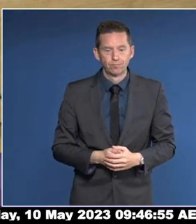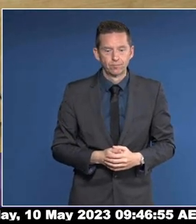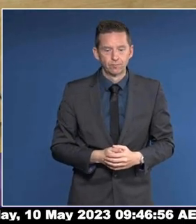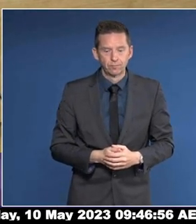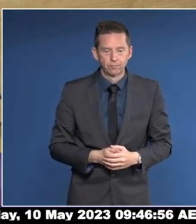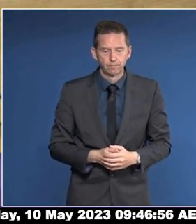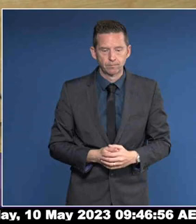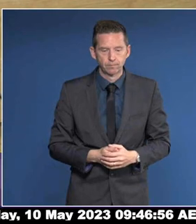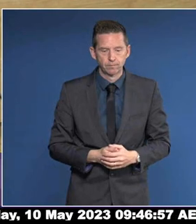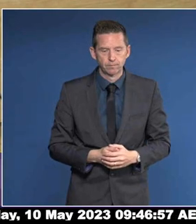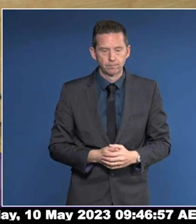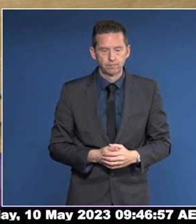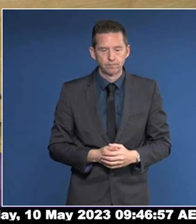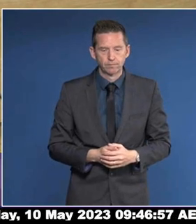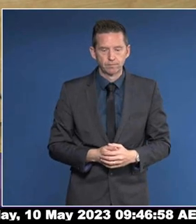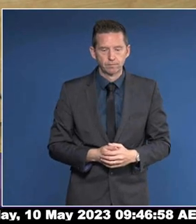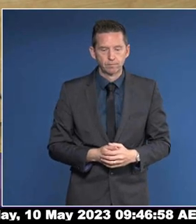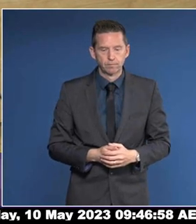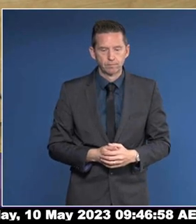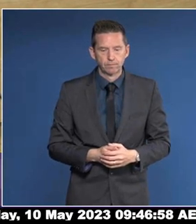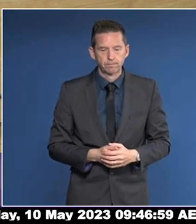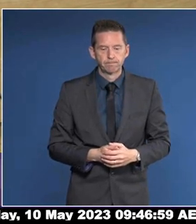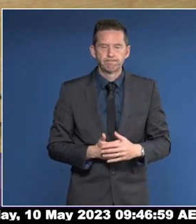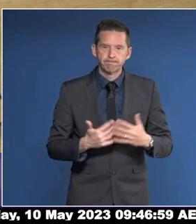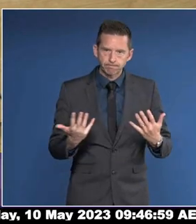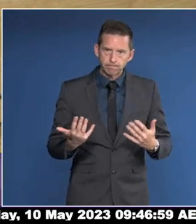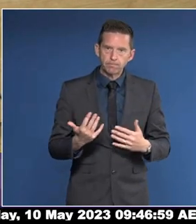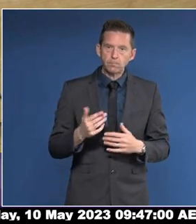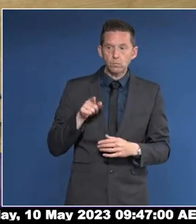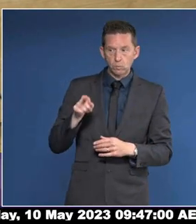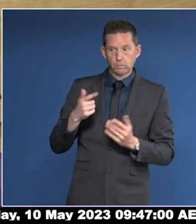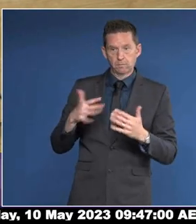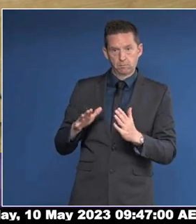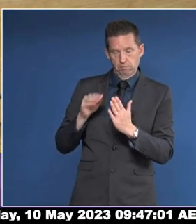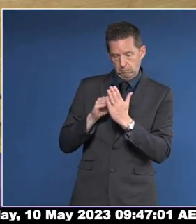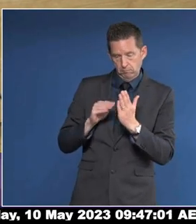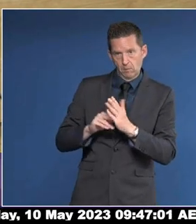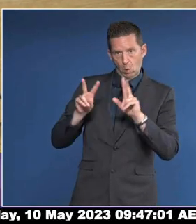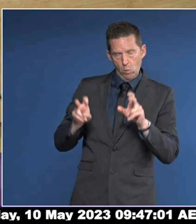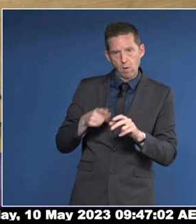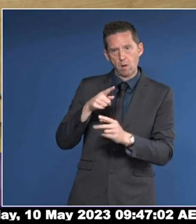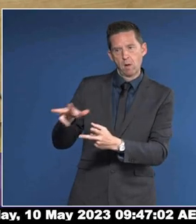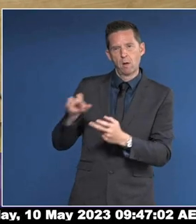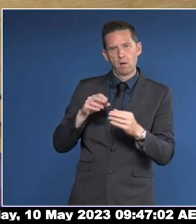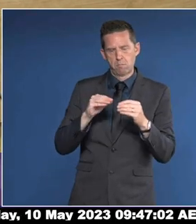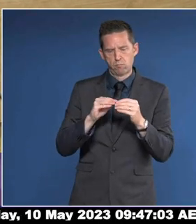and in terms of the quotes that you make about - from the Bryce article, and you talk